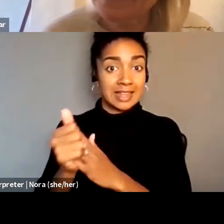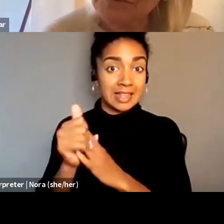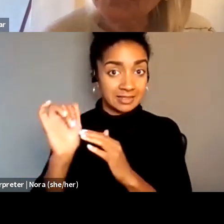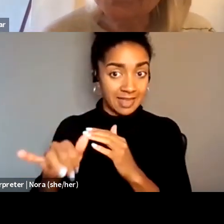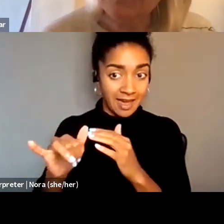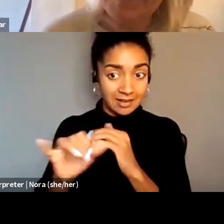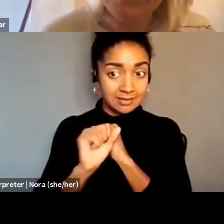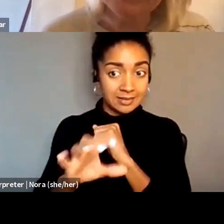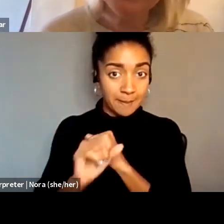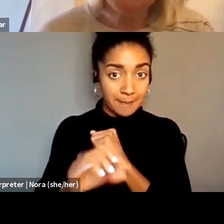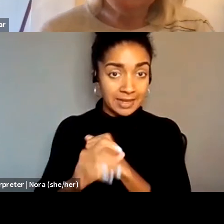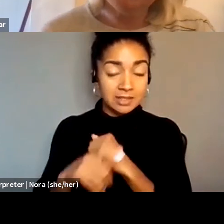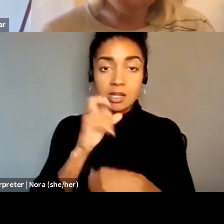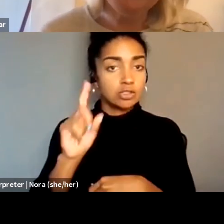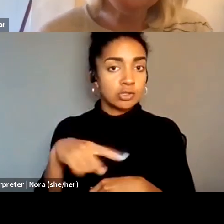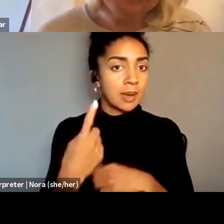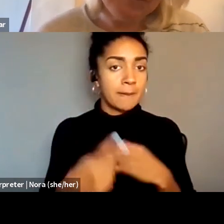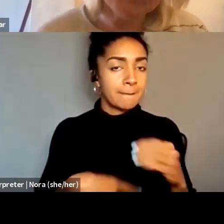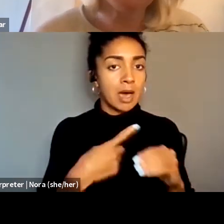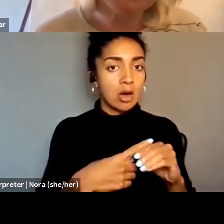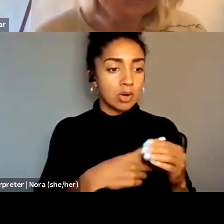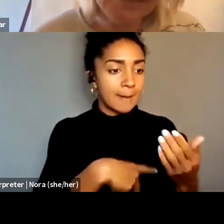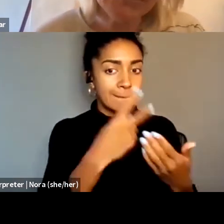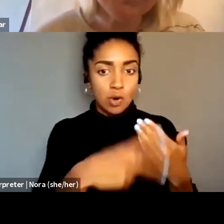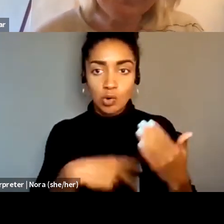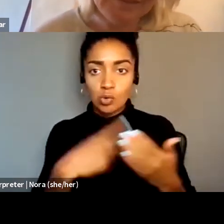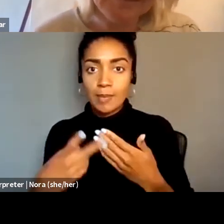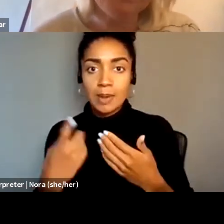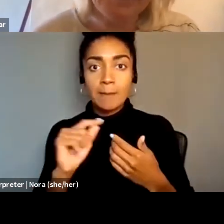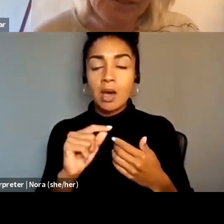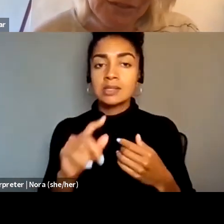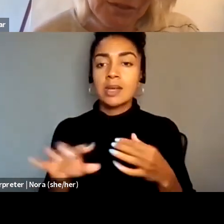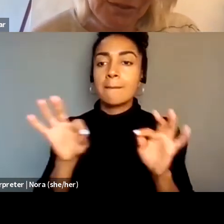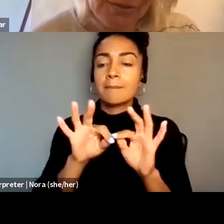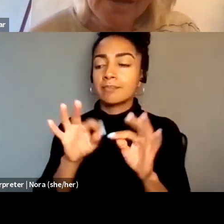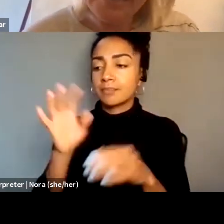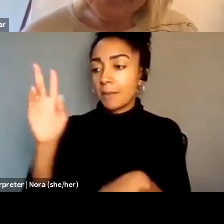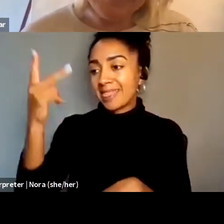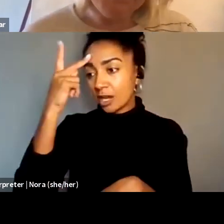It's also about no political prioritization, that this is a major issue. It's a